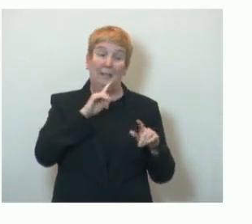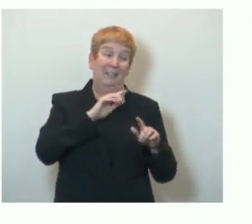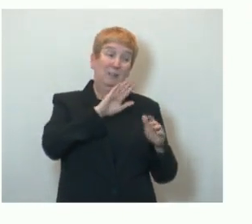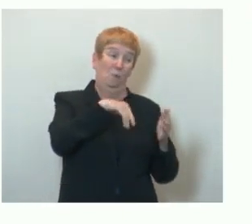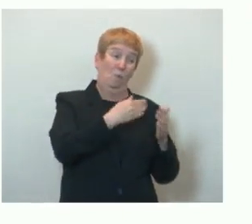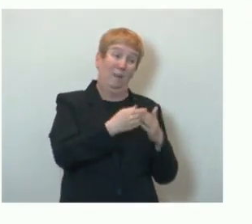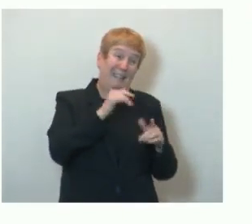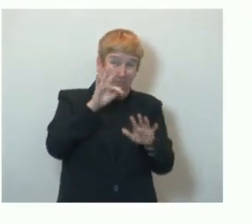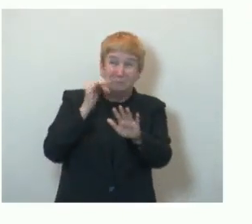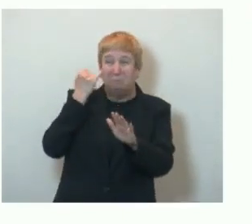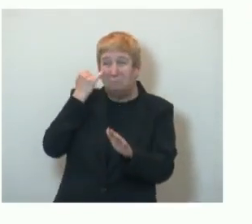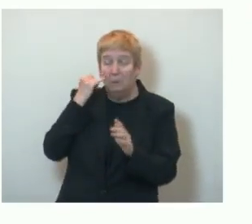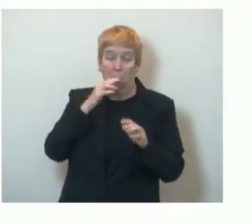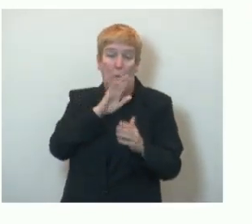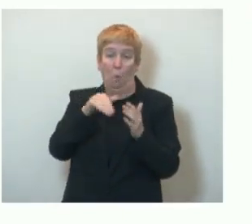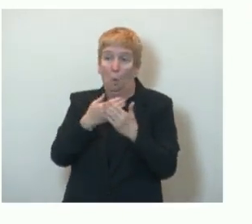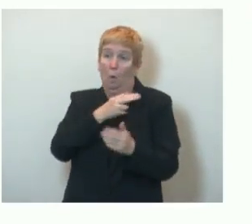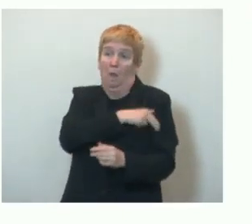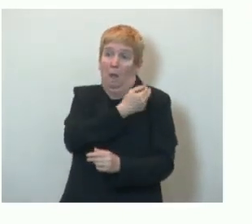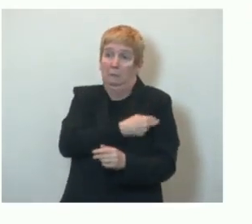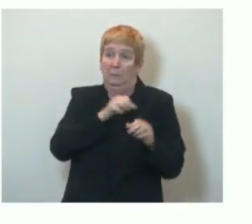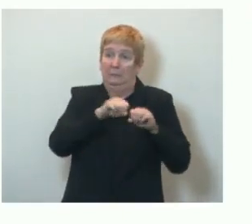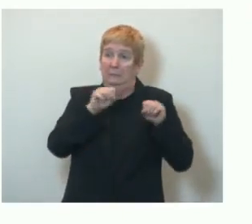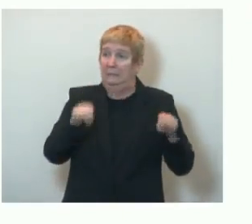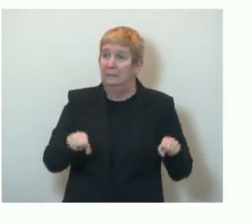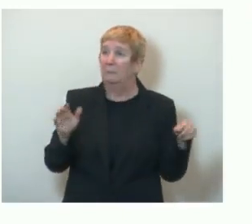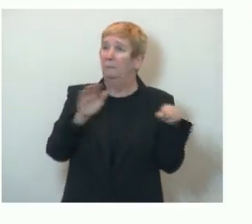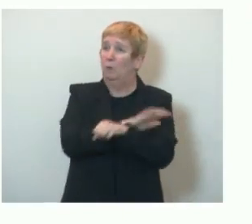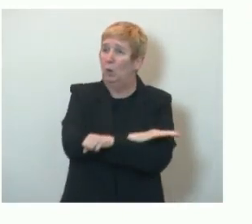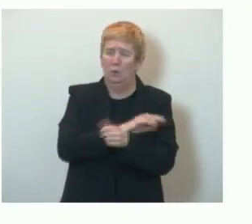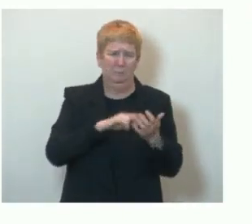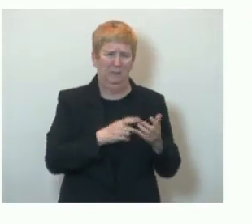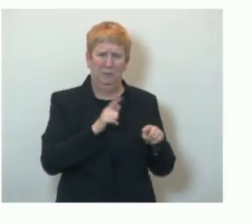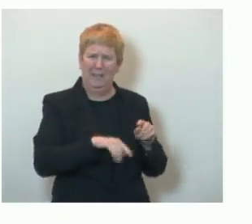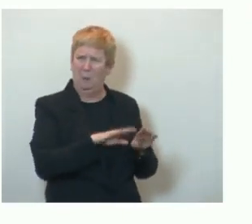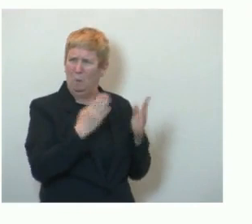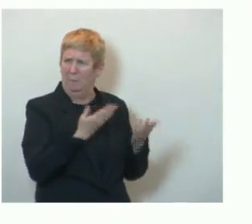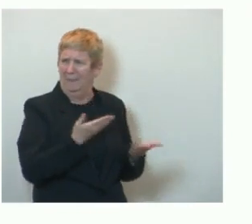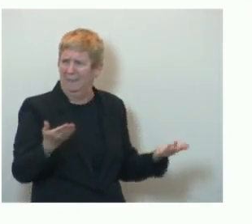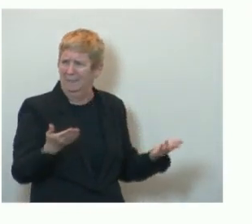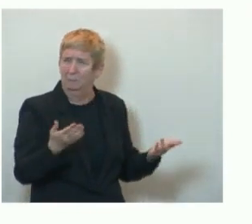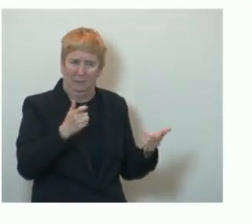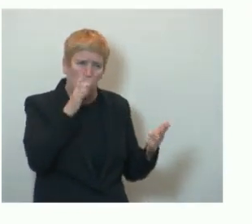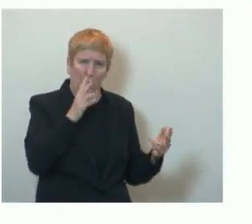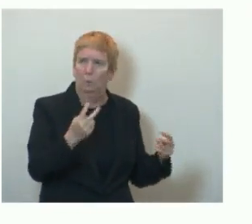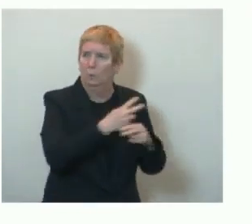WE CAN’T SO YOU CAN YOU CAN SEE QUITE EASILY THAT IF THE HOSPITAL SYSTEM IS FALL.